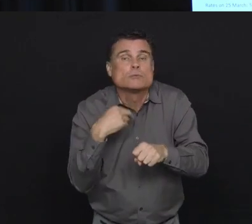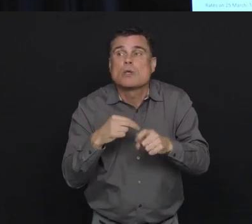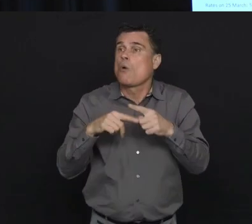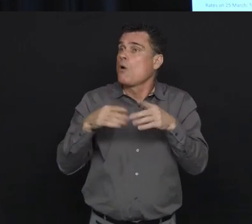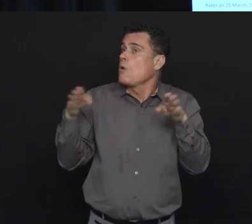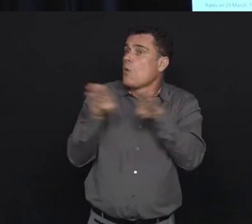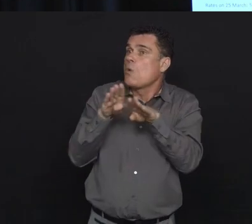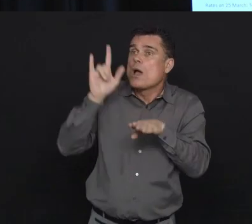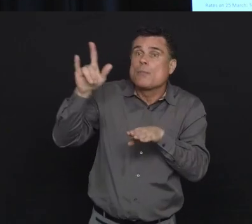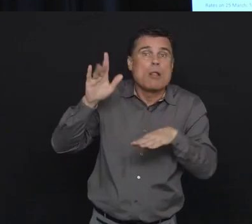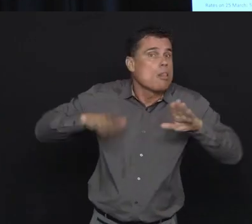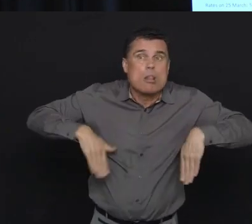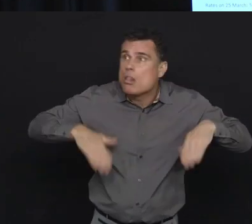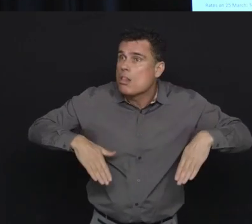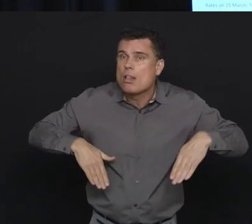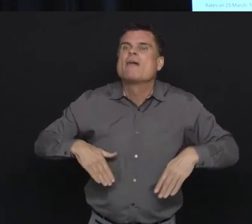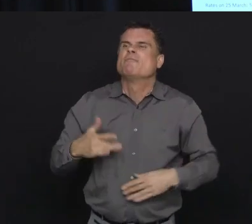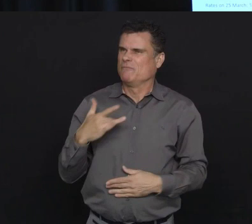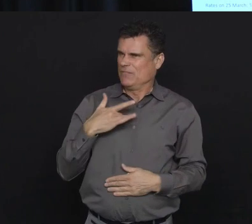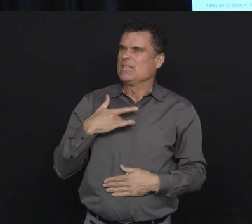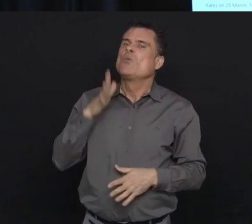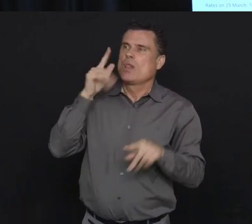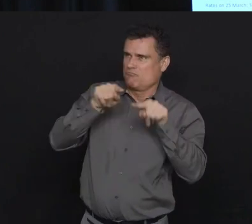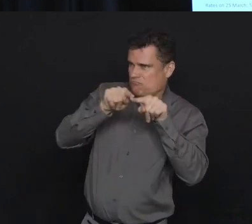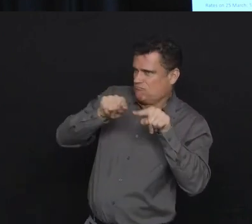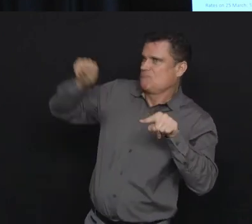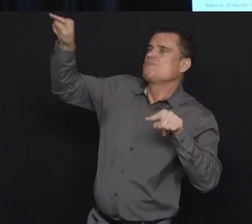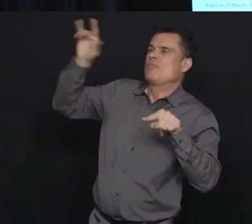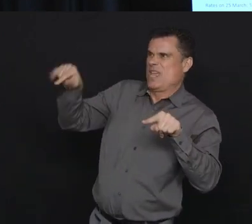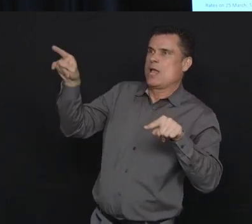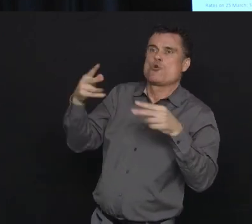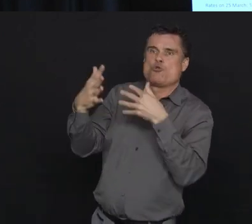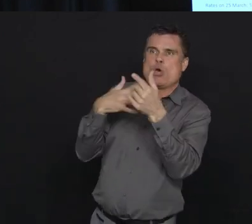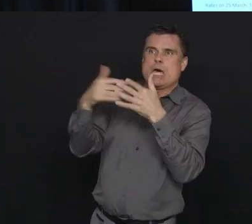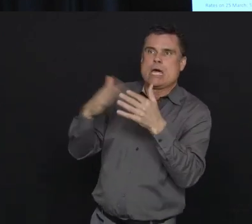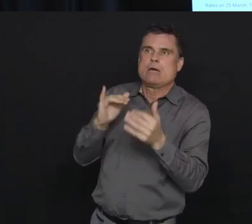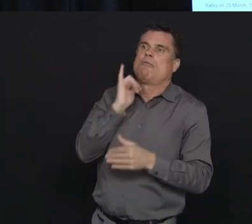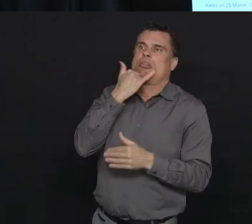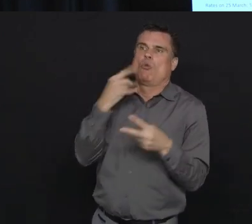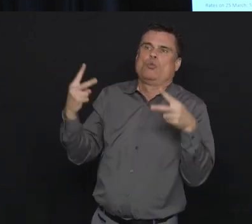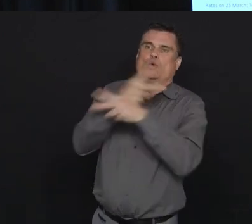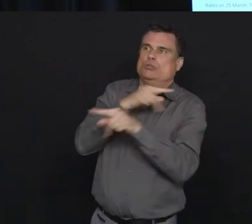seeing, change from the increase of about 24% per day